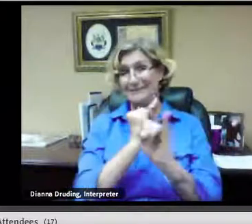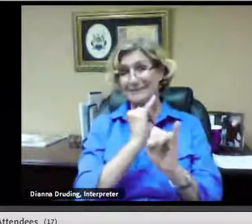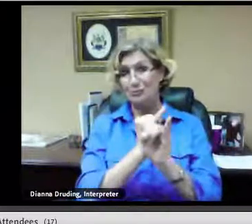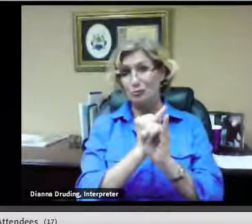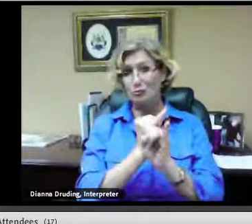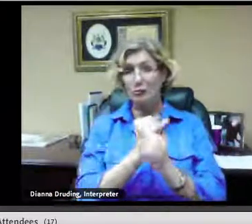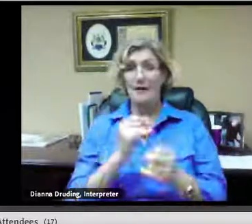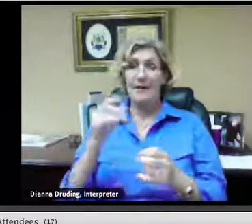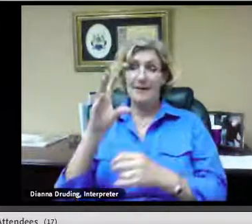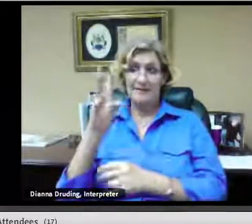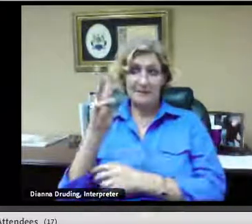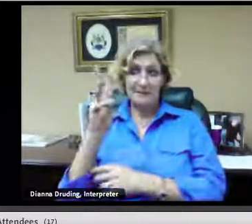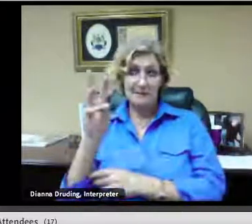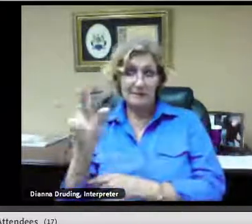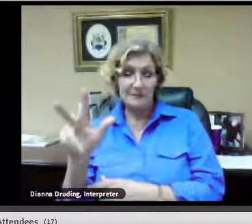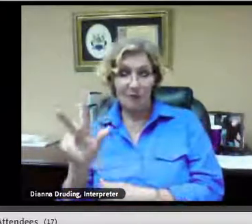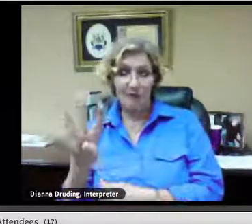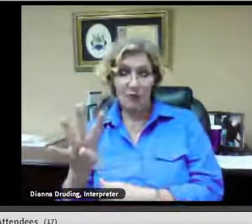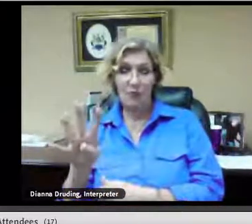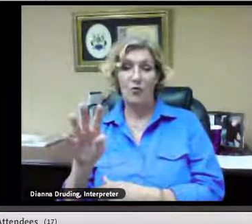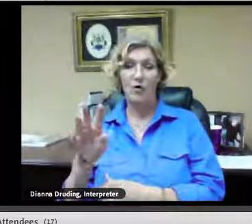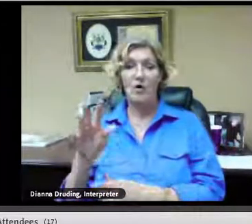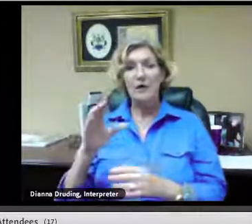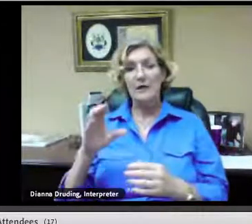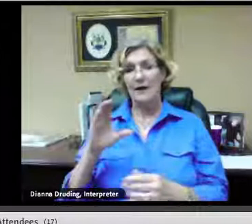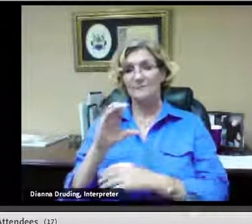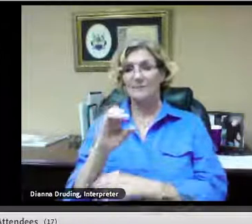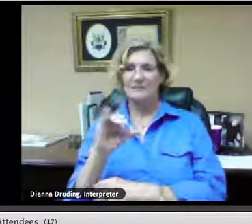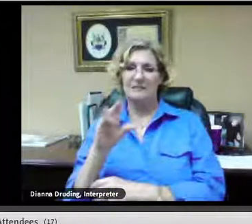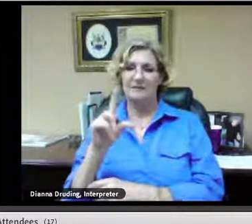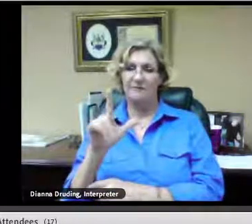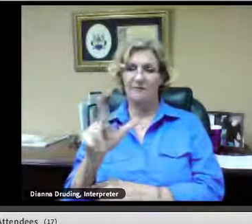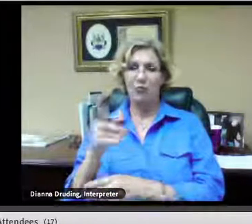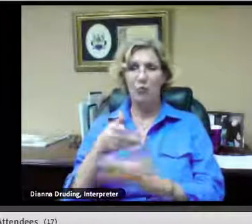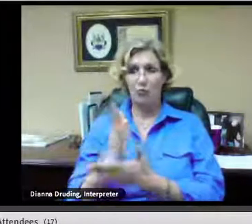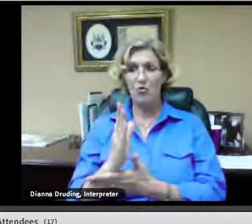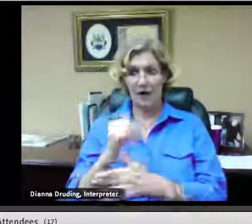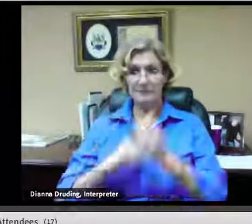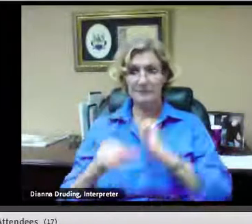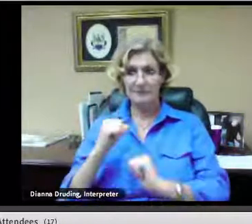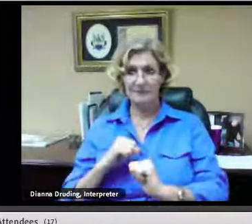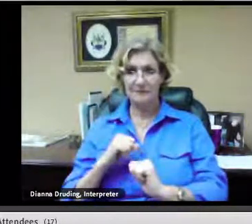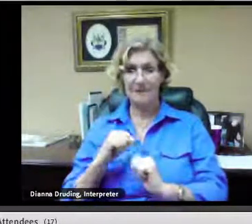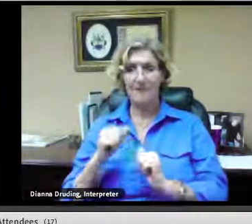Fantastic publication, "Christmas in Purgatory," just heart-wrenching,